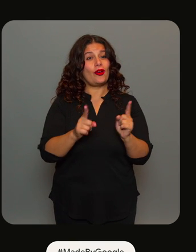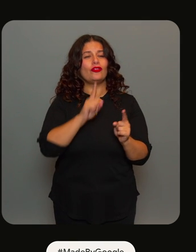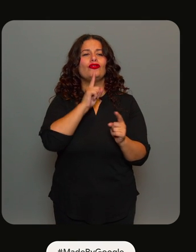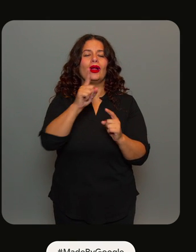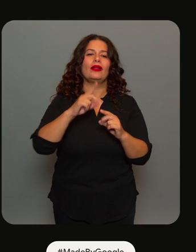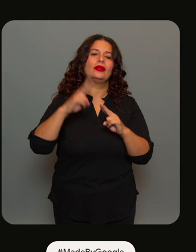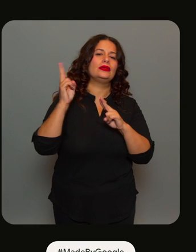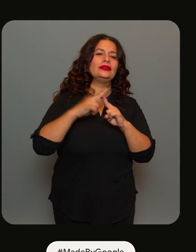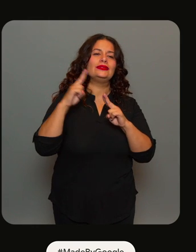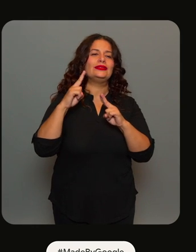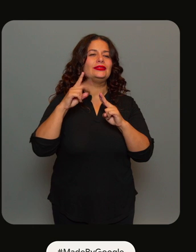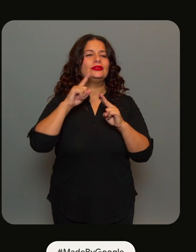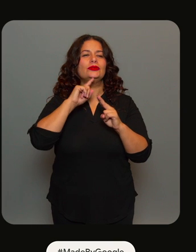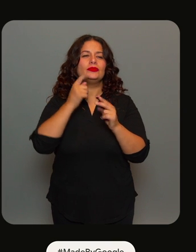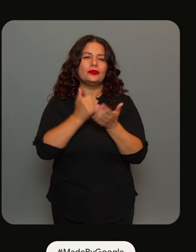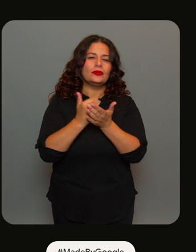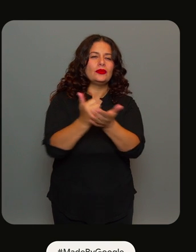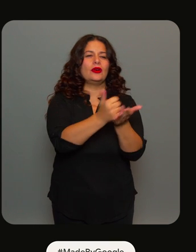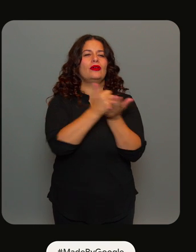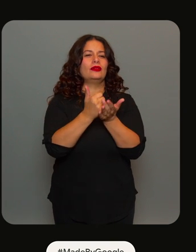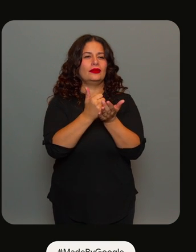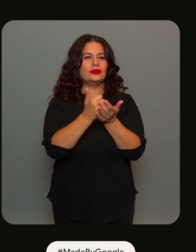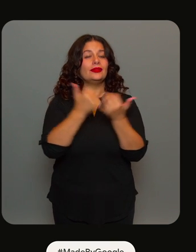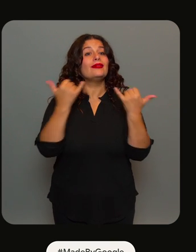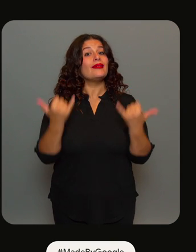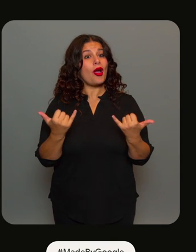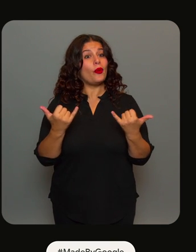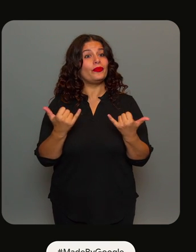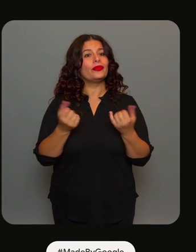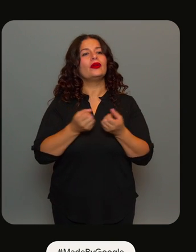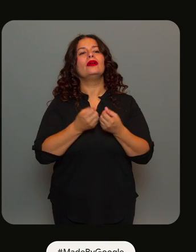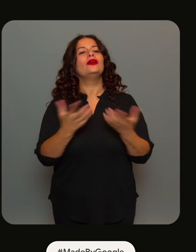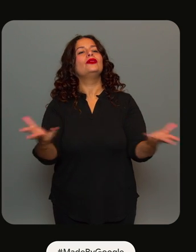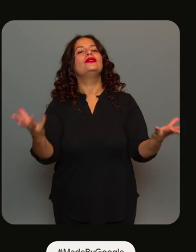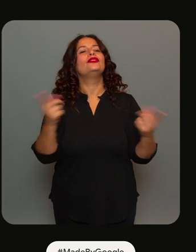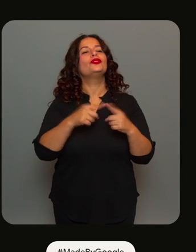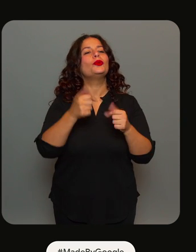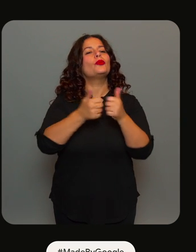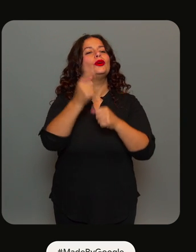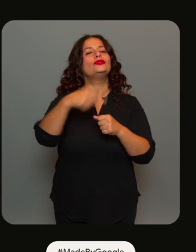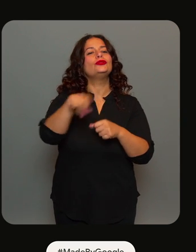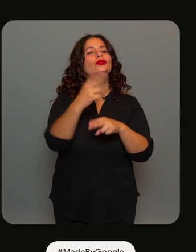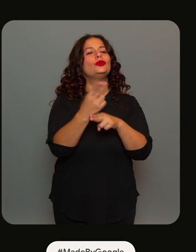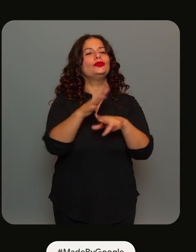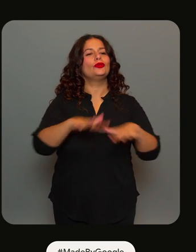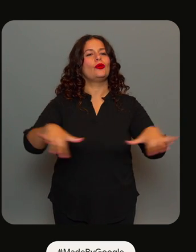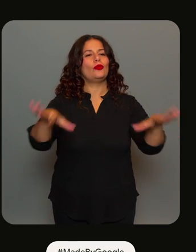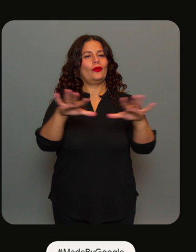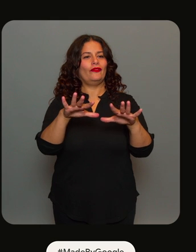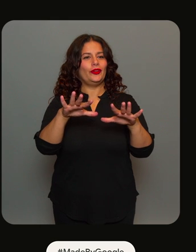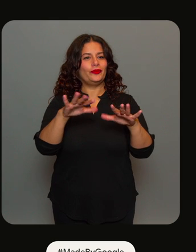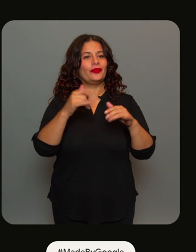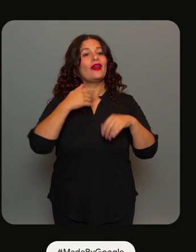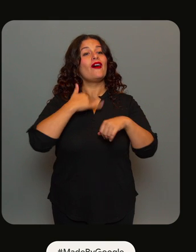and we're making them available to even more users in more places. They're available for pre-order starting today, and on-shelf